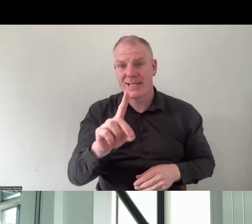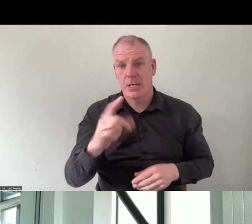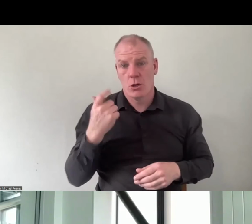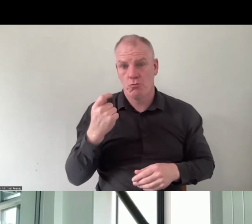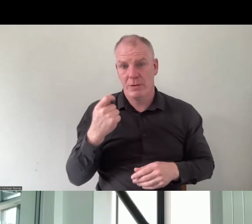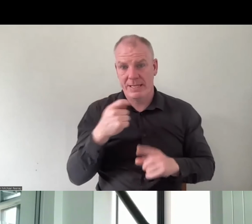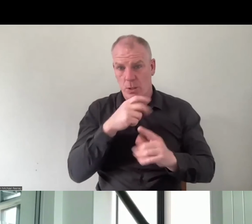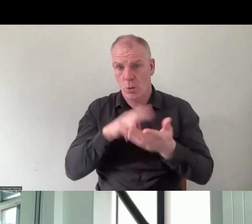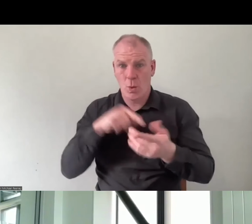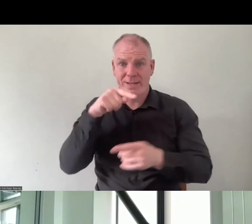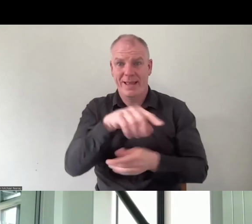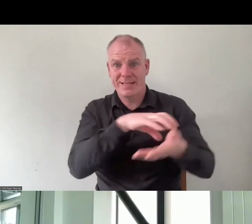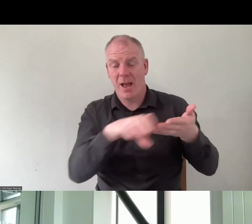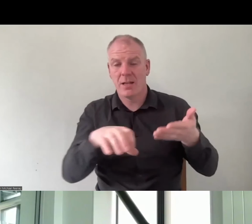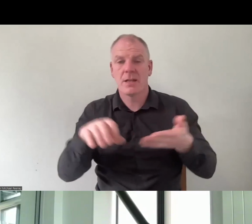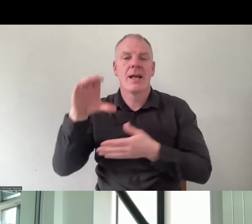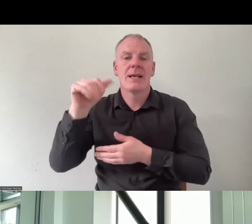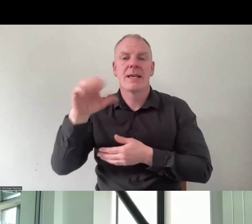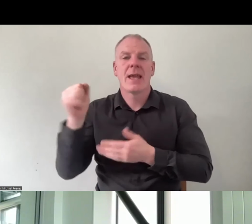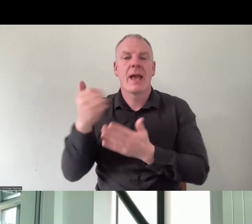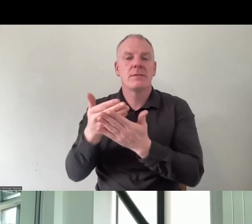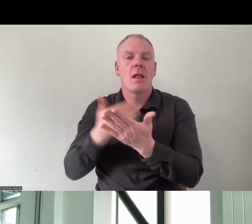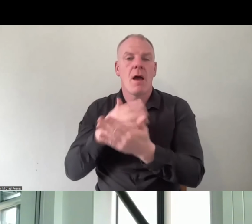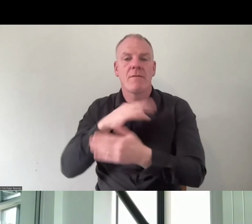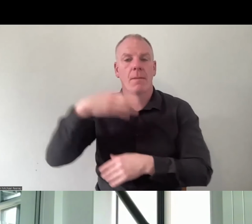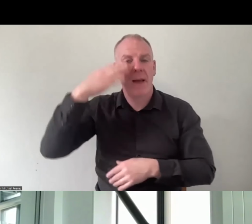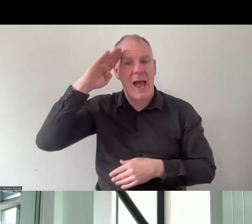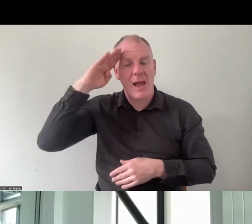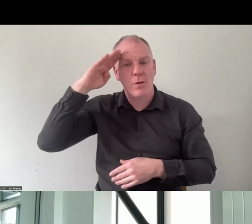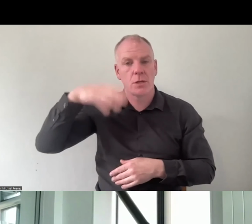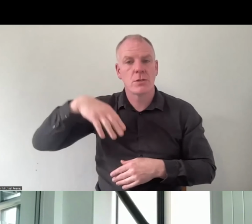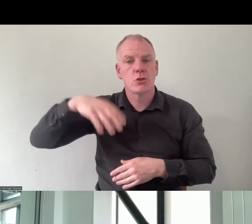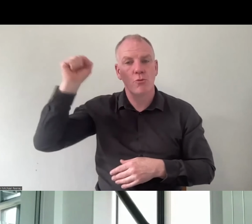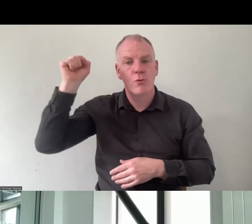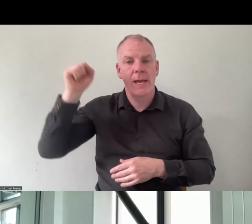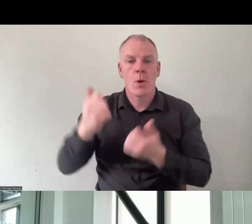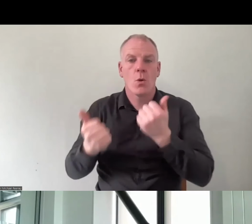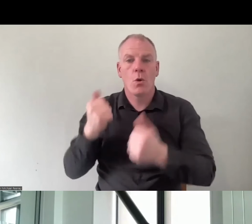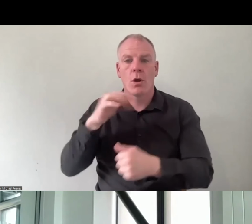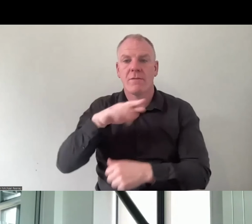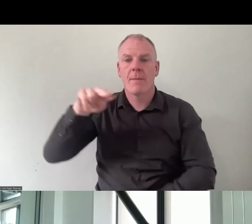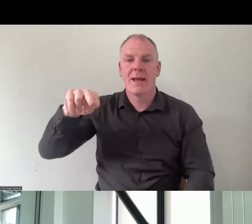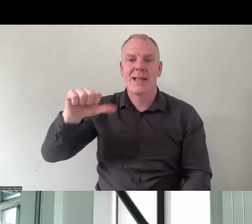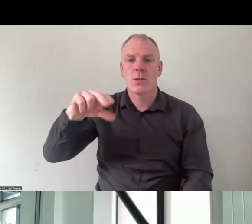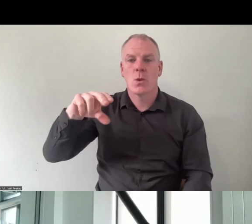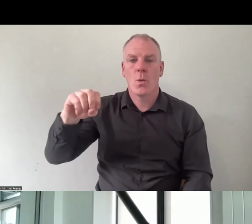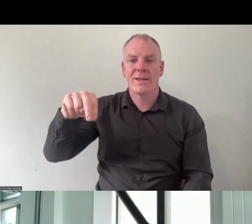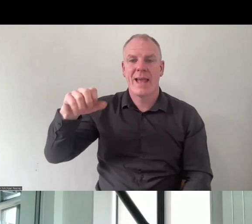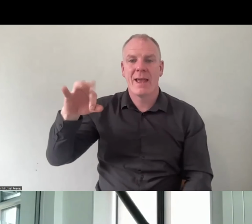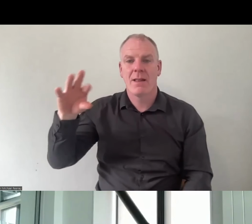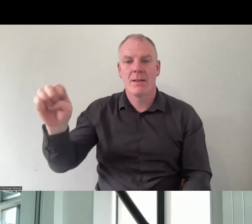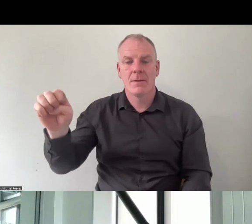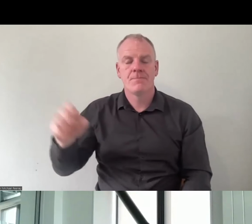in the case law of the Irish Supreme Court in Nano Nagle. There is also an optional protocol to the Convention,